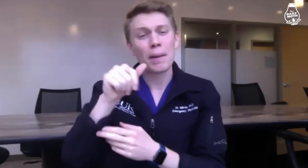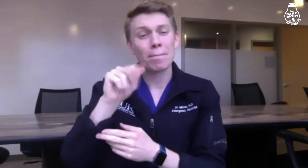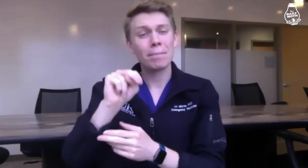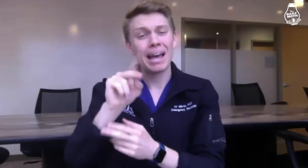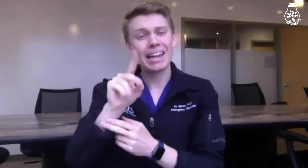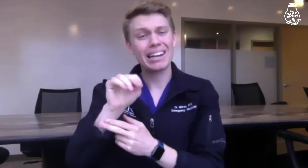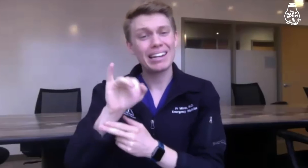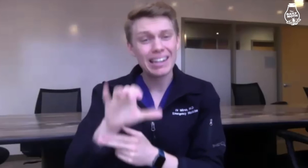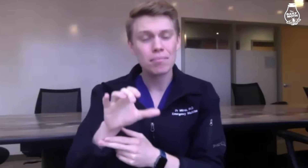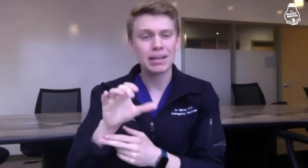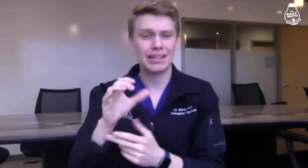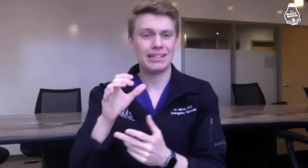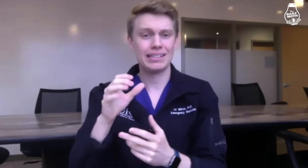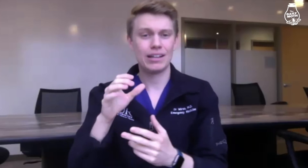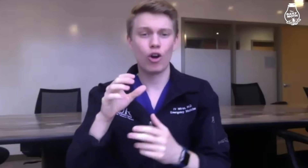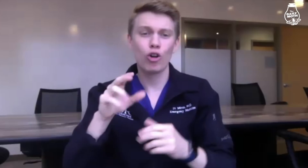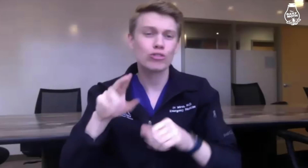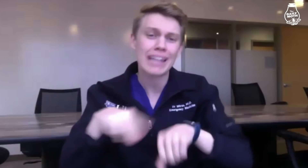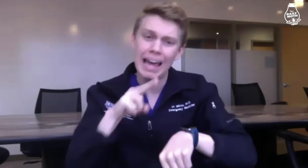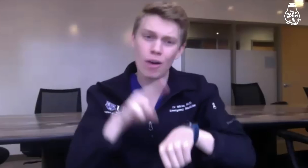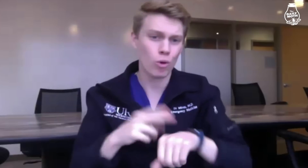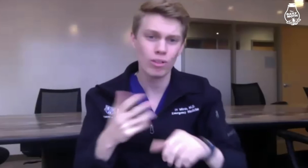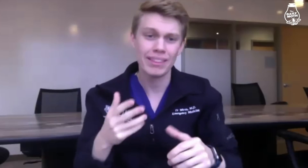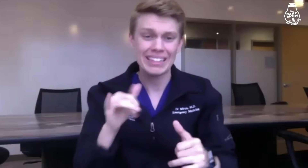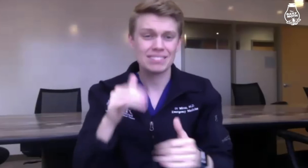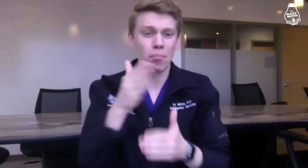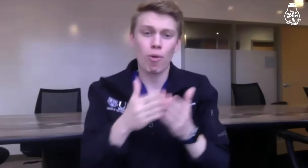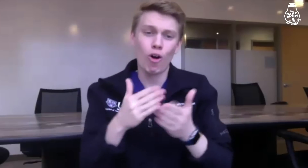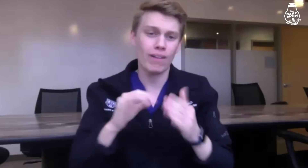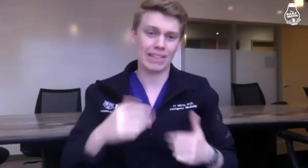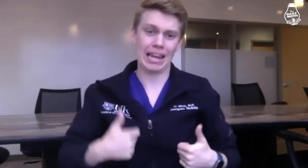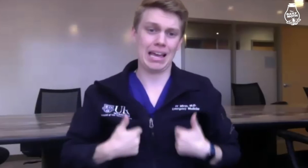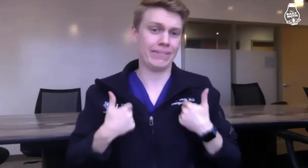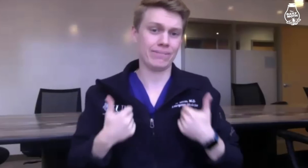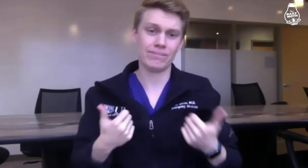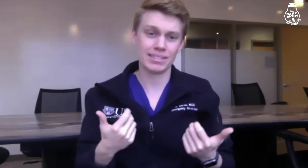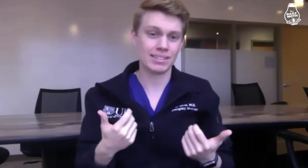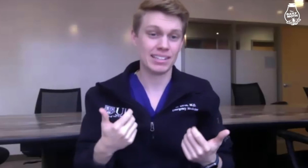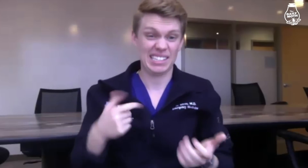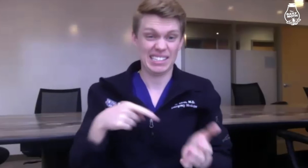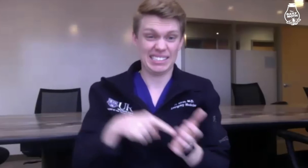Pandemics are a part of nature and a part of life.